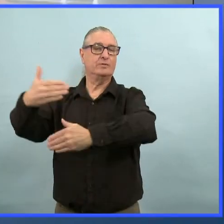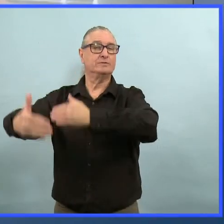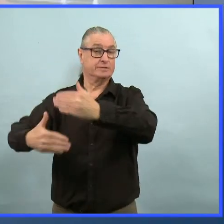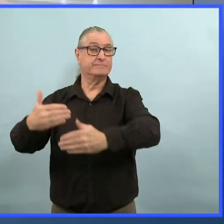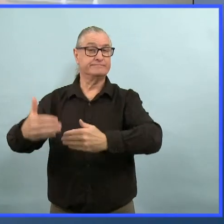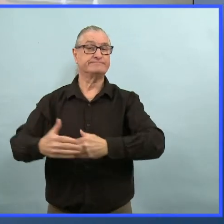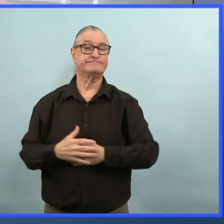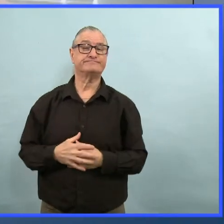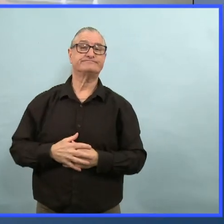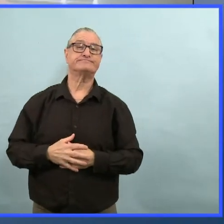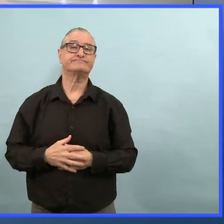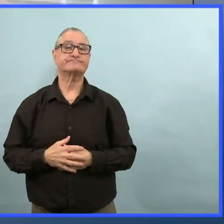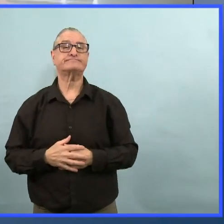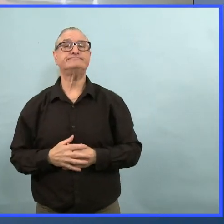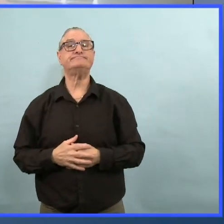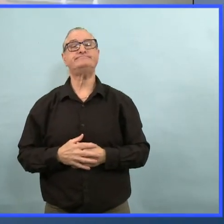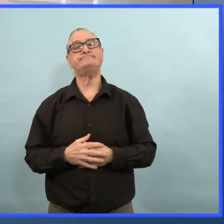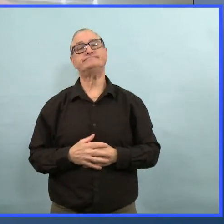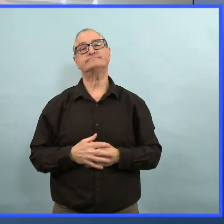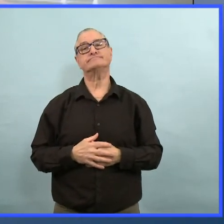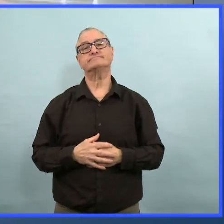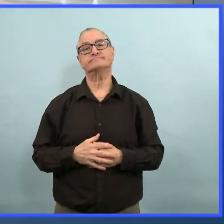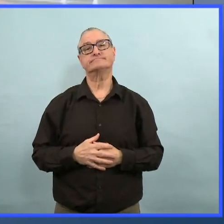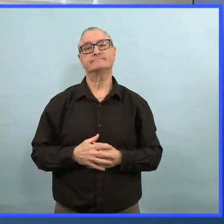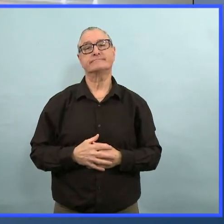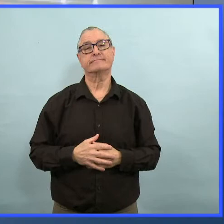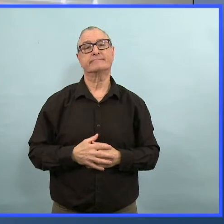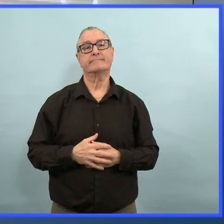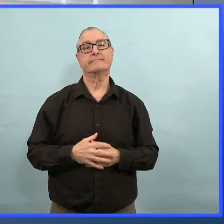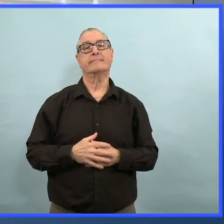so i want to remind matt tobins that the proof of vaccination requirements